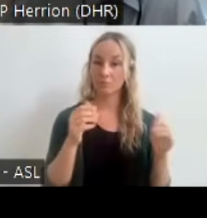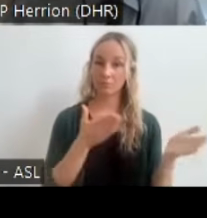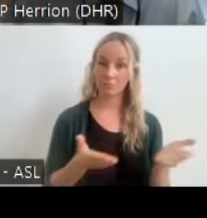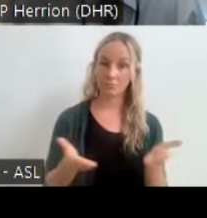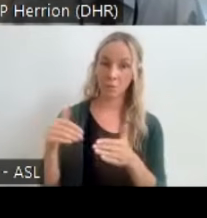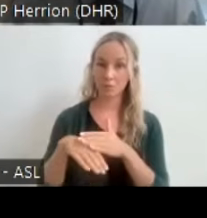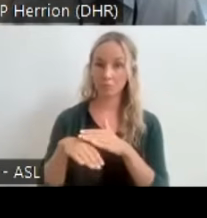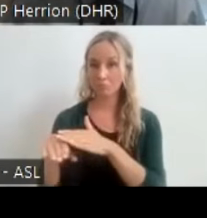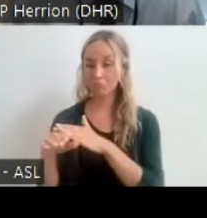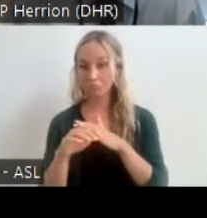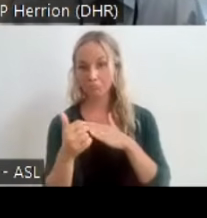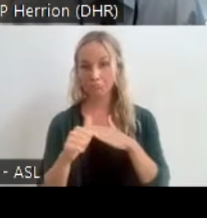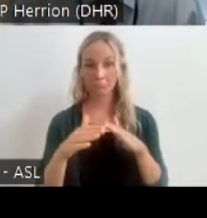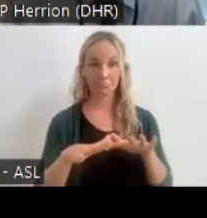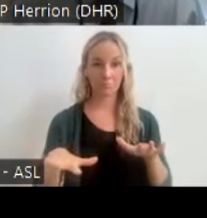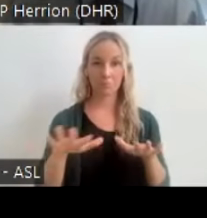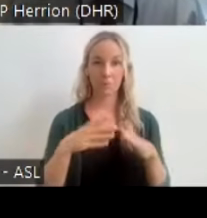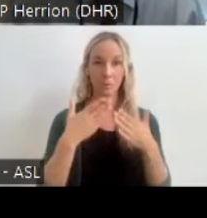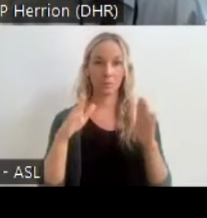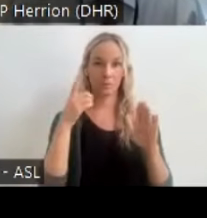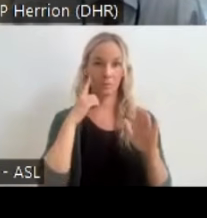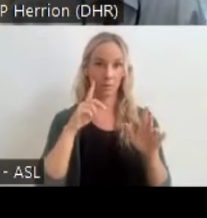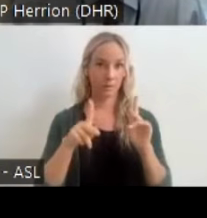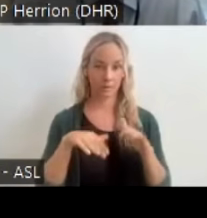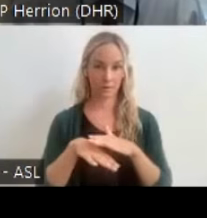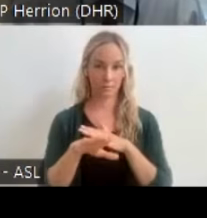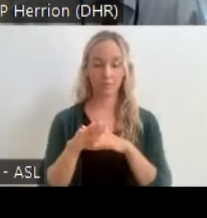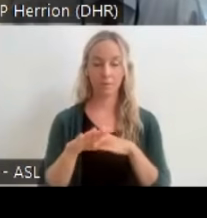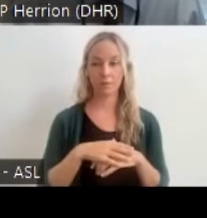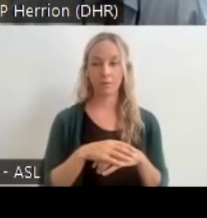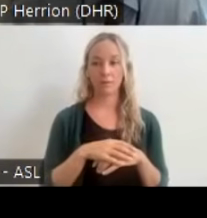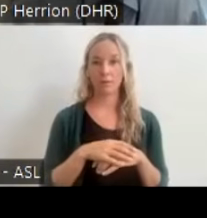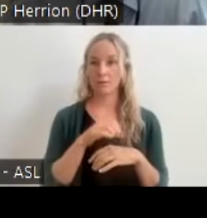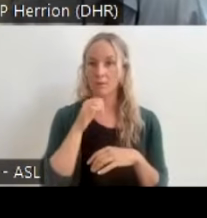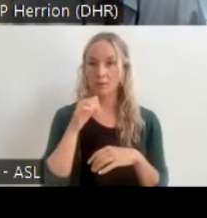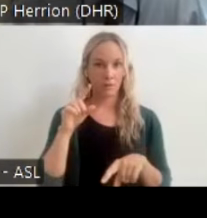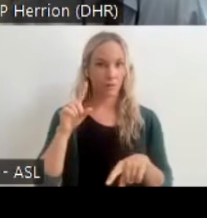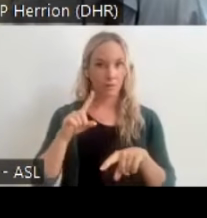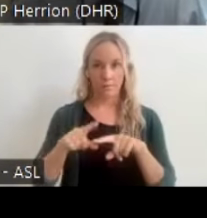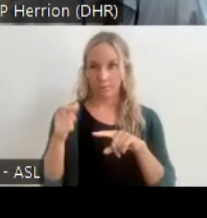treated, A lot of times we'll have restaurants say, oh, we don't